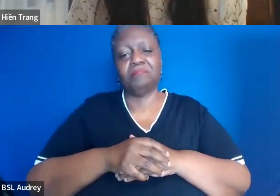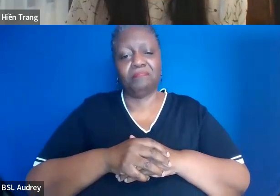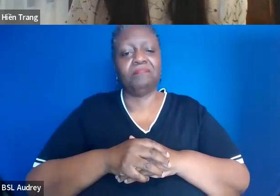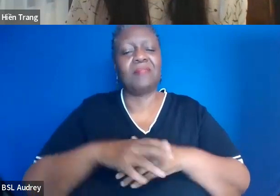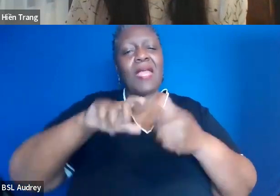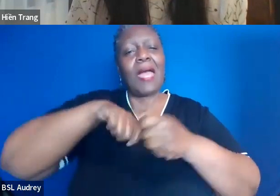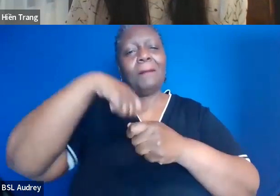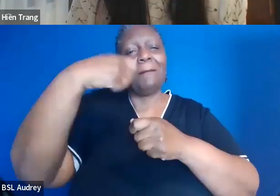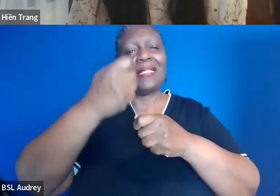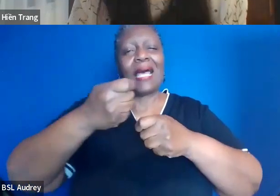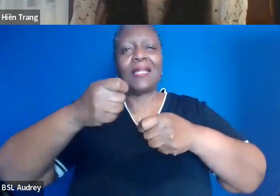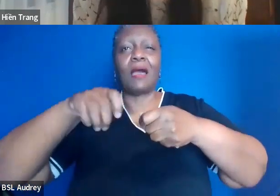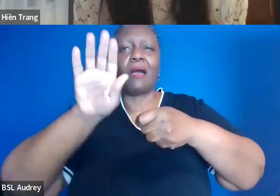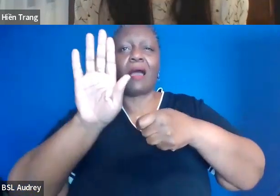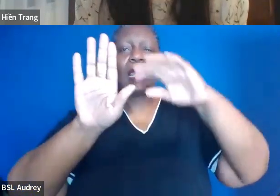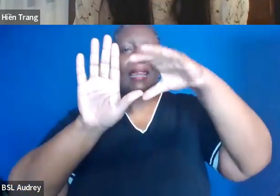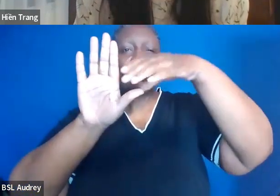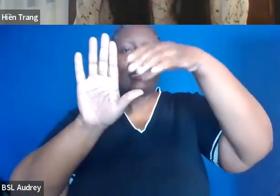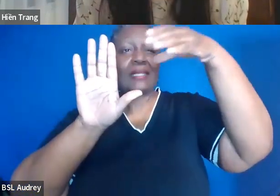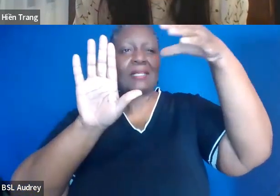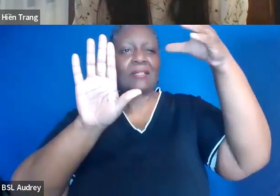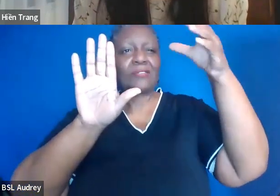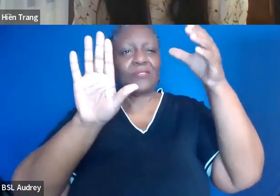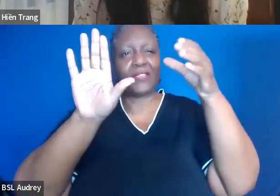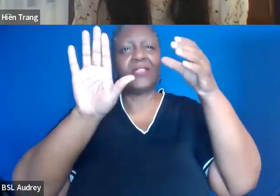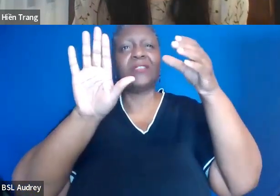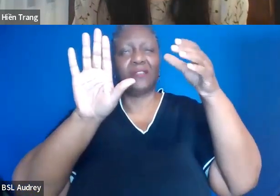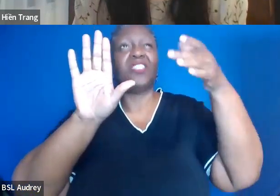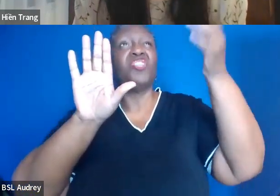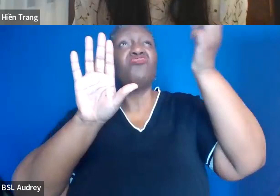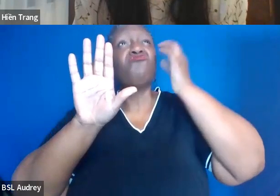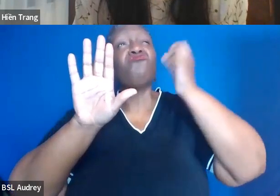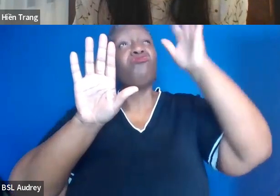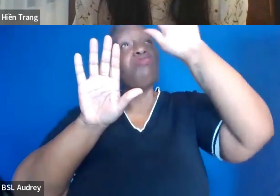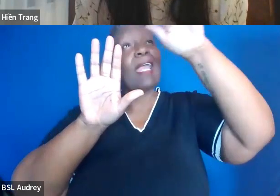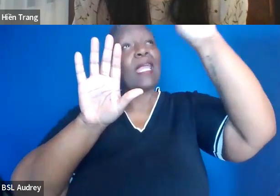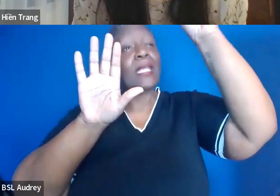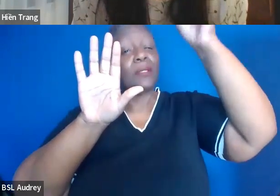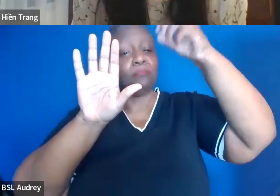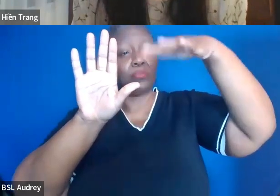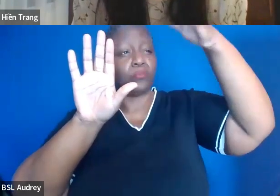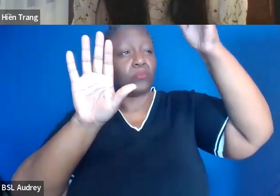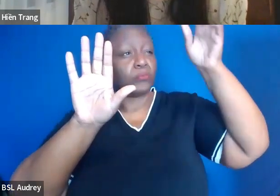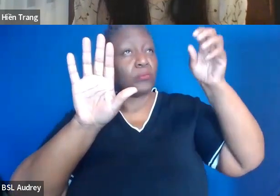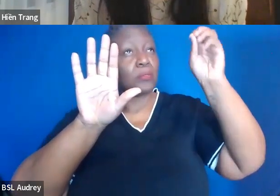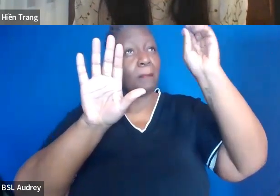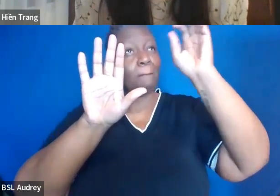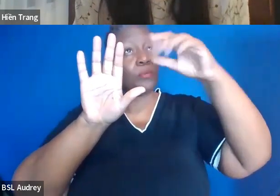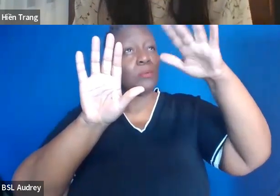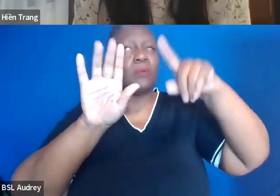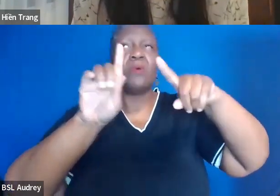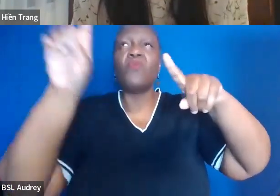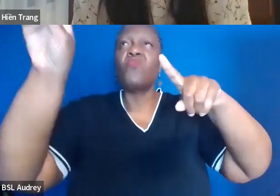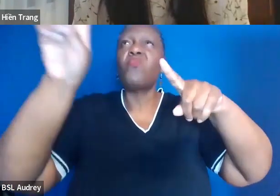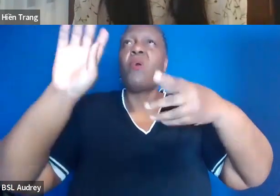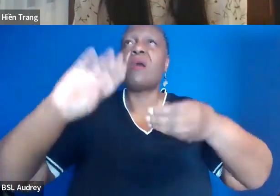Banana leaves, pattered on by gentle rain What gifted hands to paint such scenery